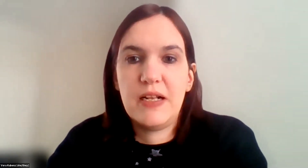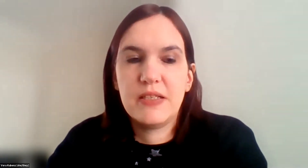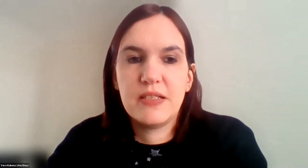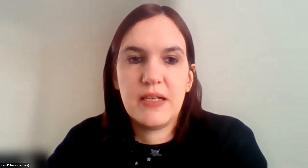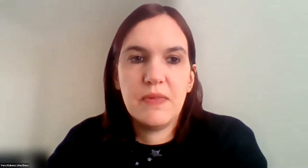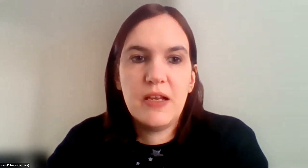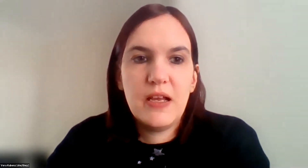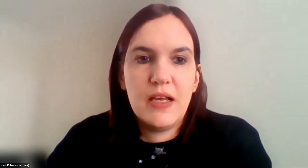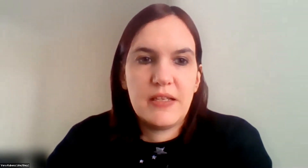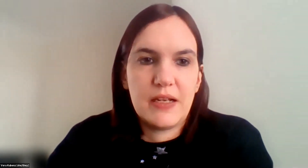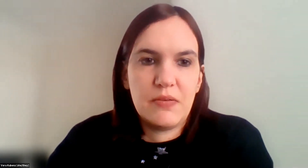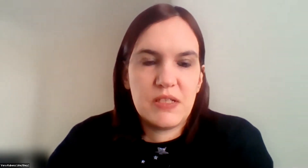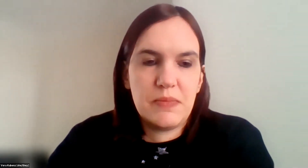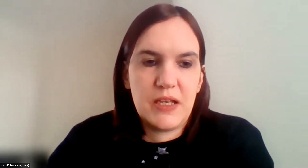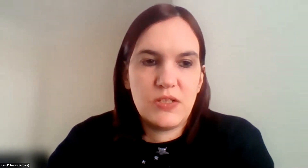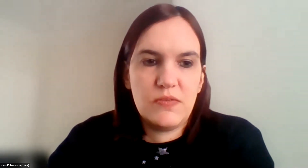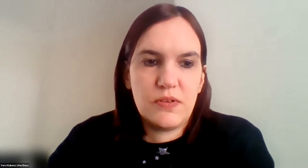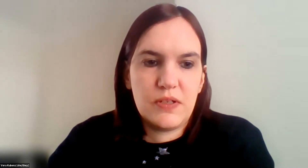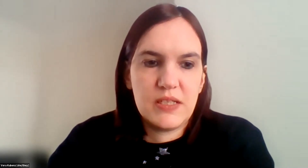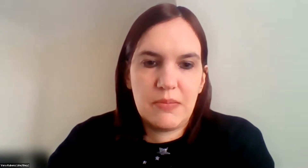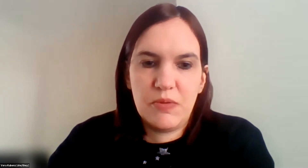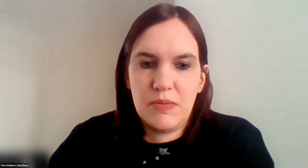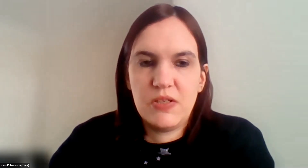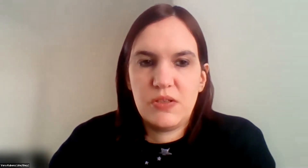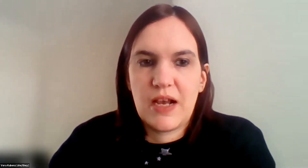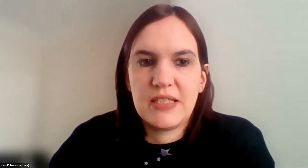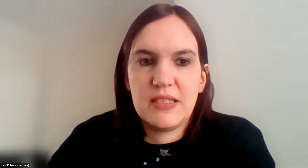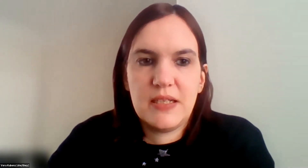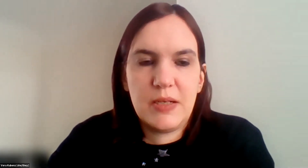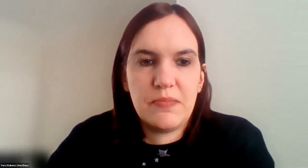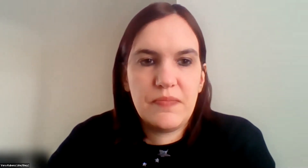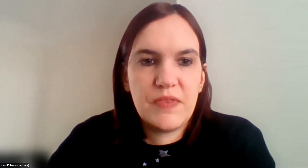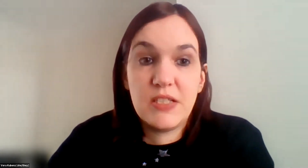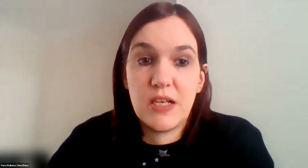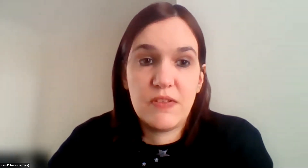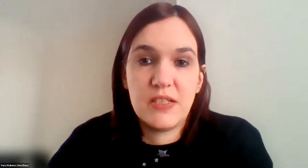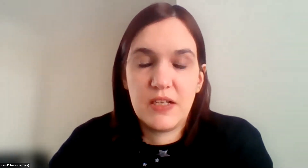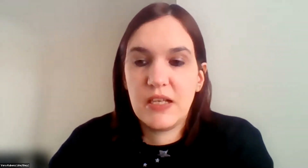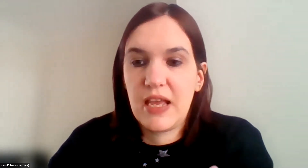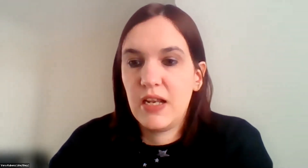well, is that it was a big issue for disabled women to access these services because again